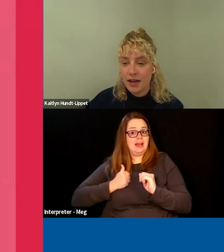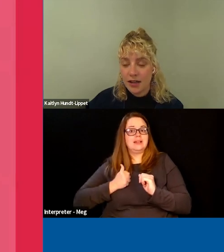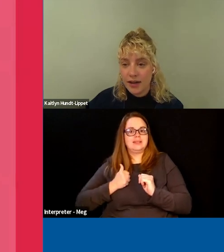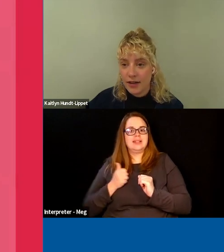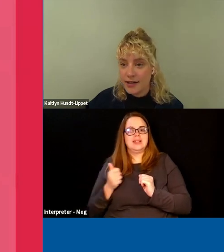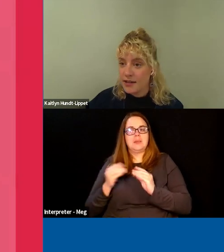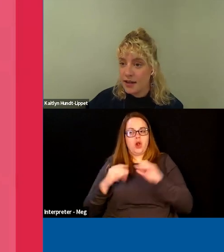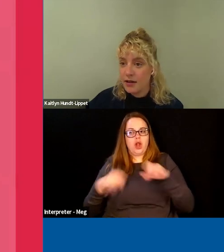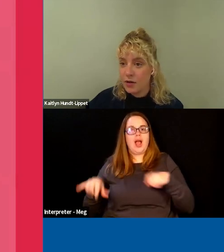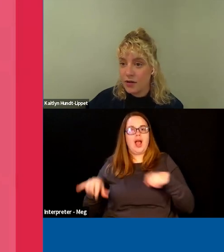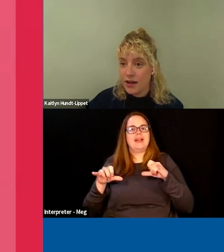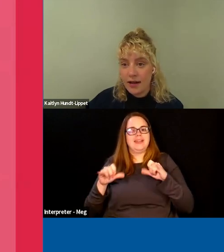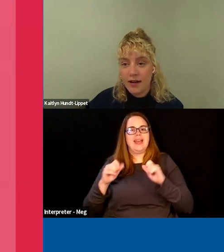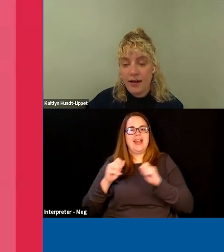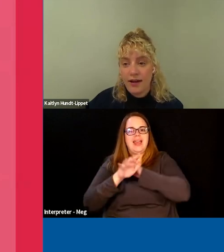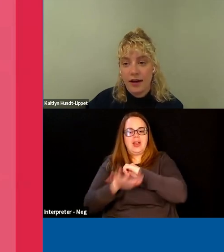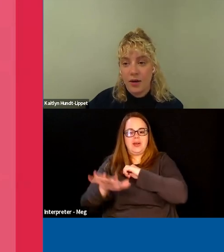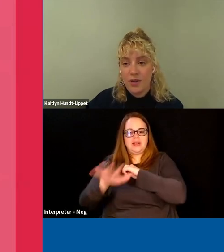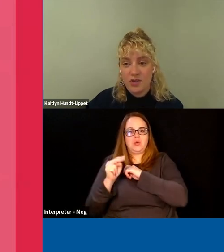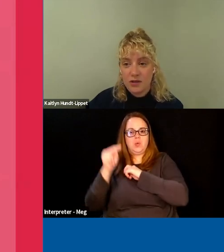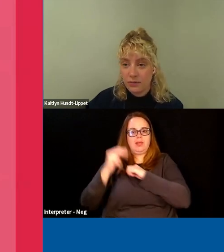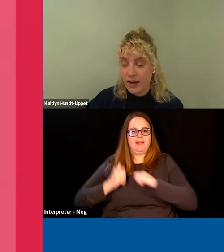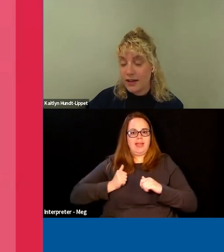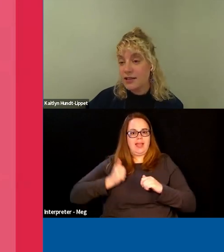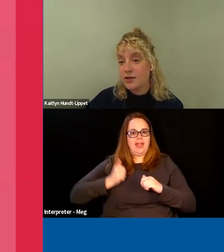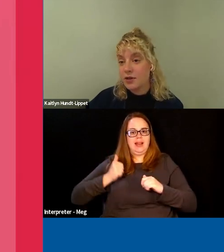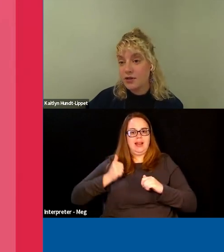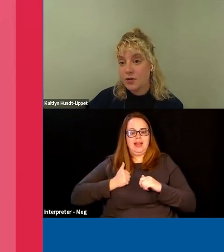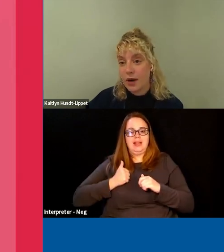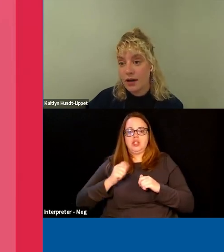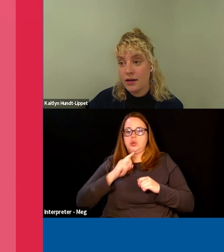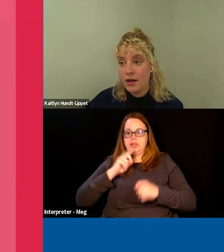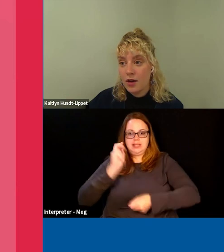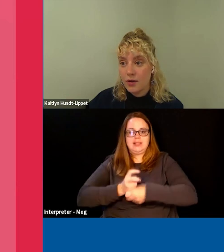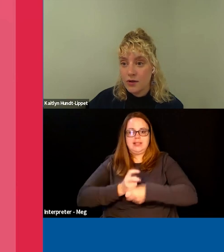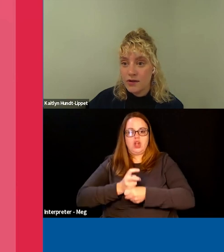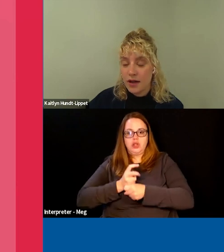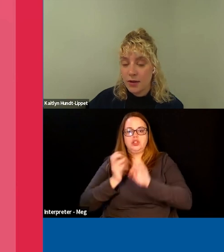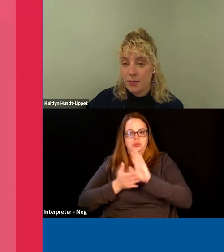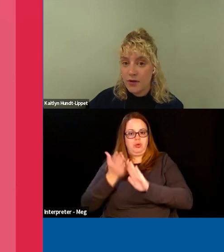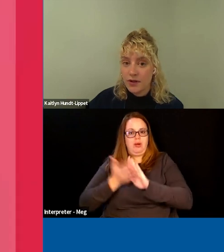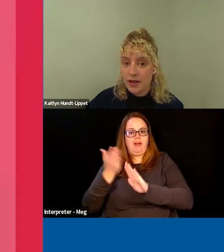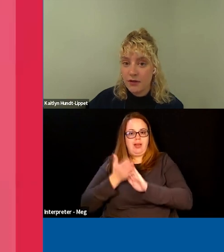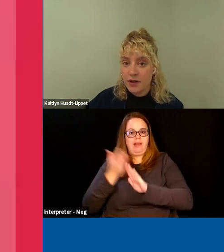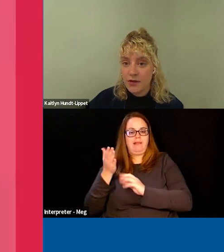areas in Northern Canada, that it's just very difficult to run those user interviews.